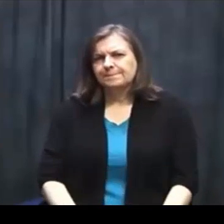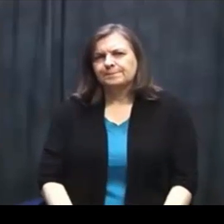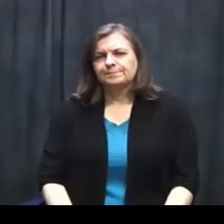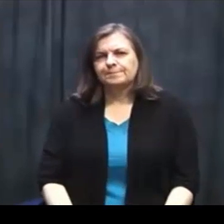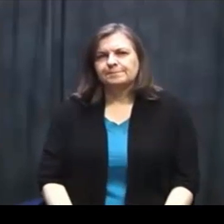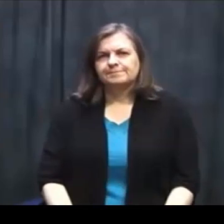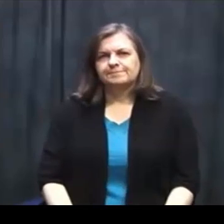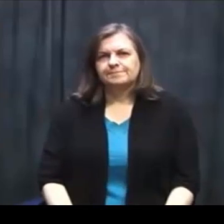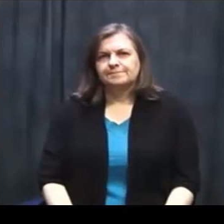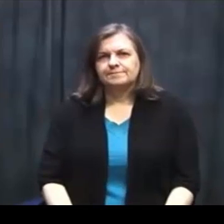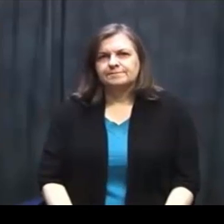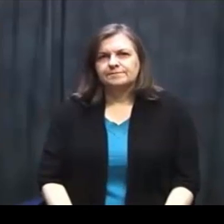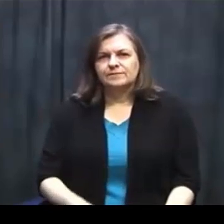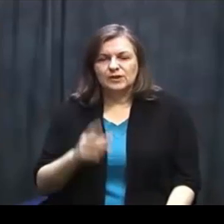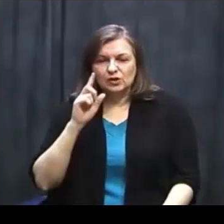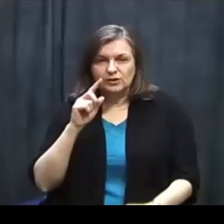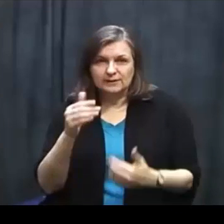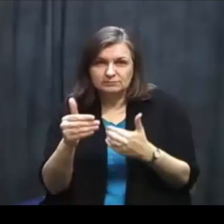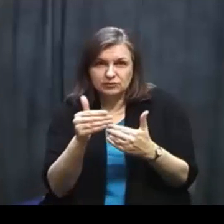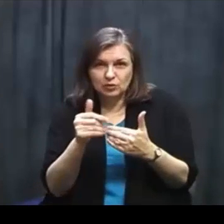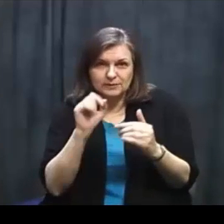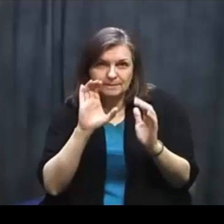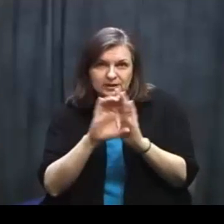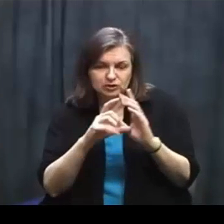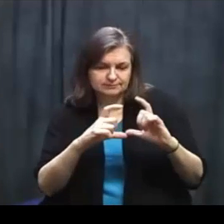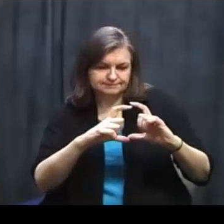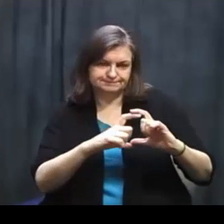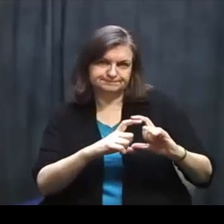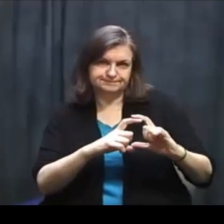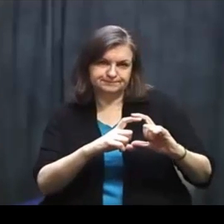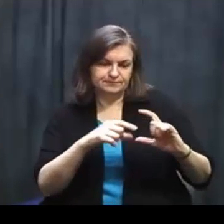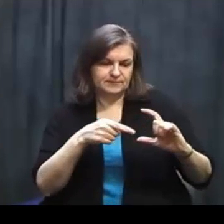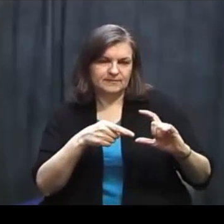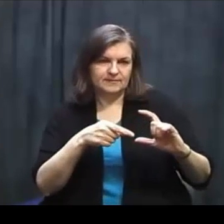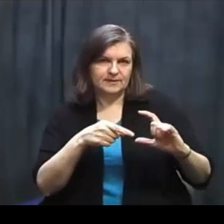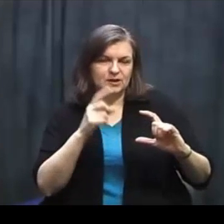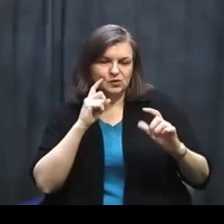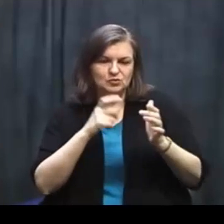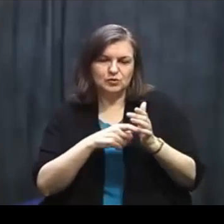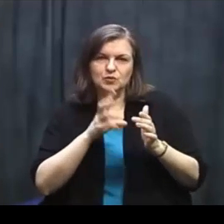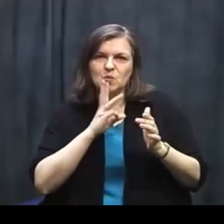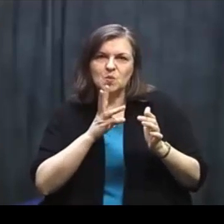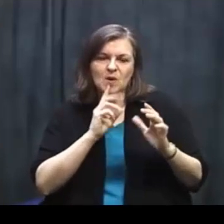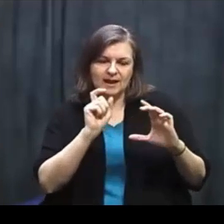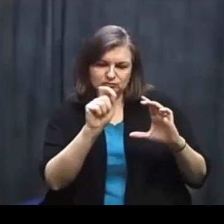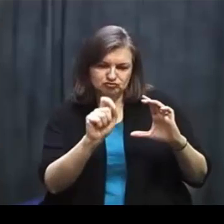so if you look at the inset (sketch) they have little tiny water droplets drawn